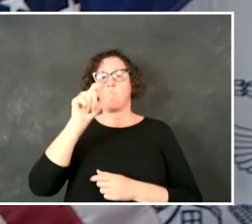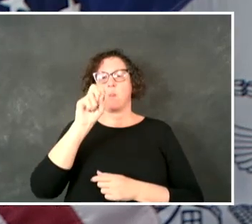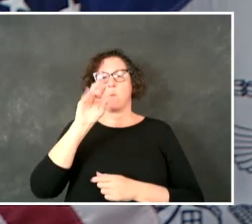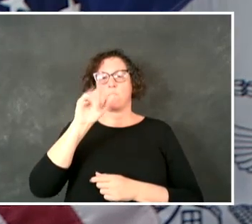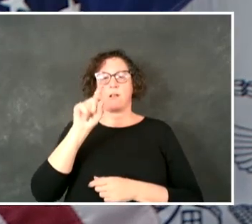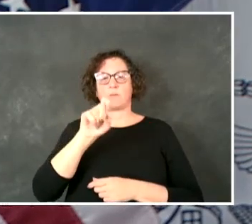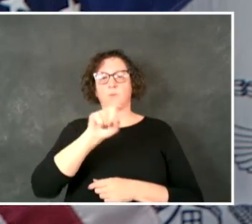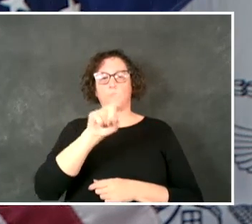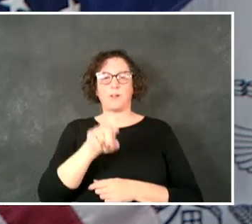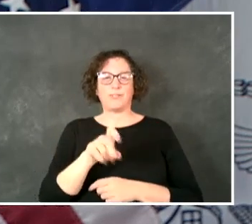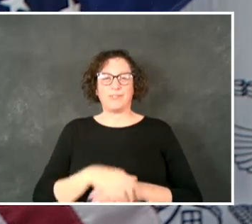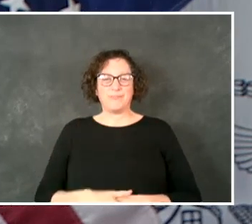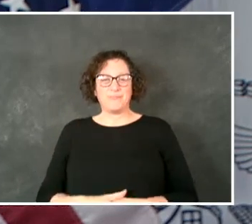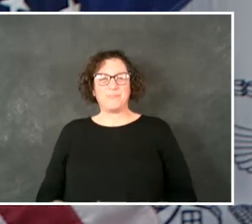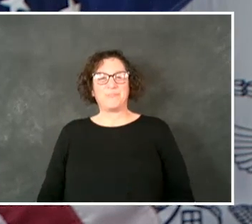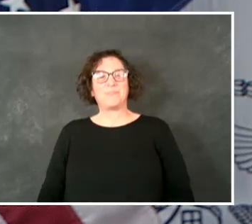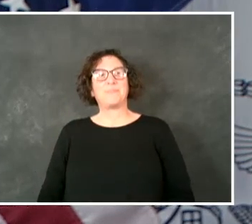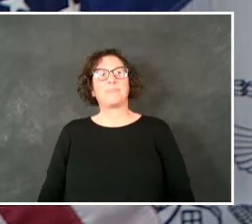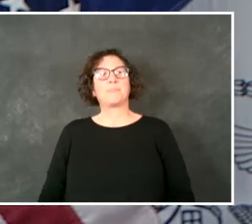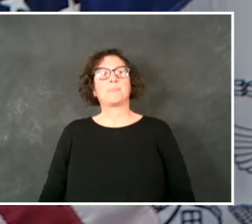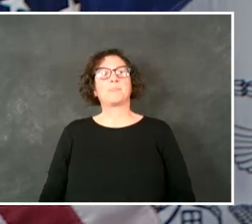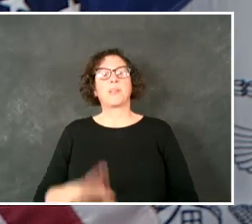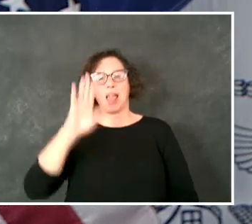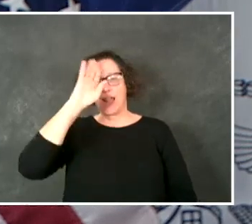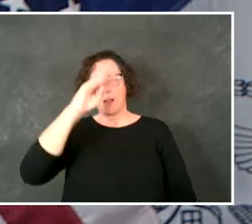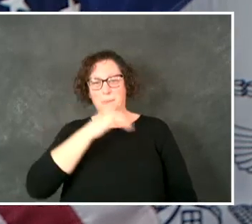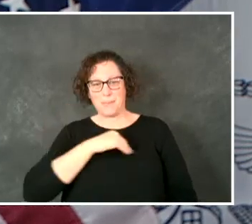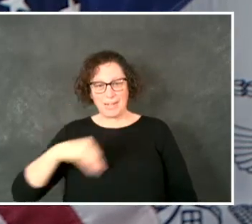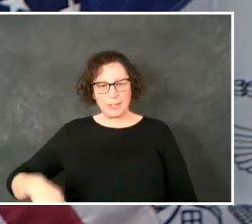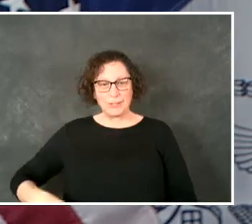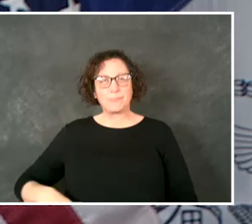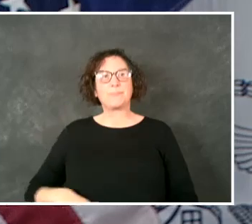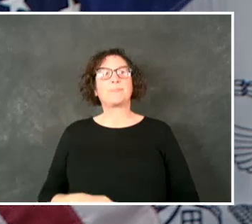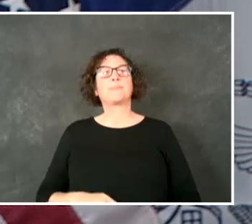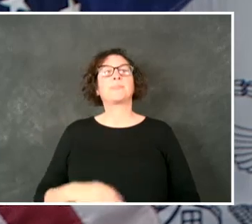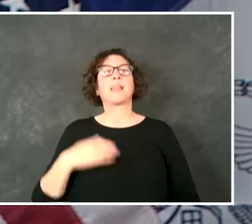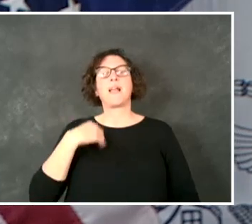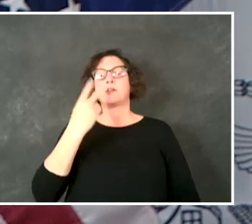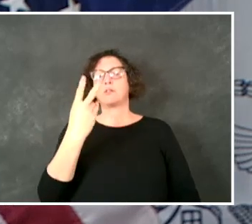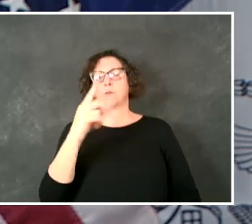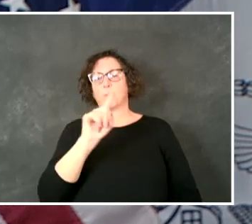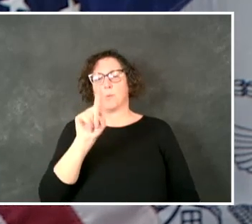OPTIMISM. NEXT IS ORGLIA . TH ANK YOU.